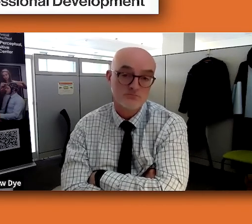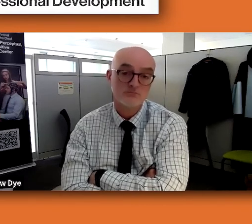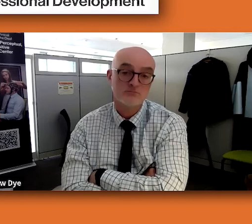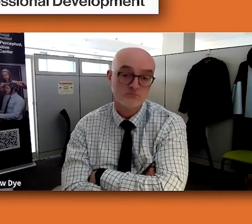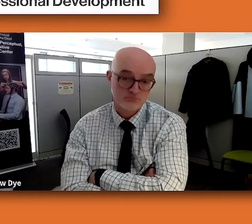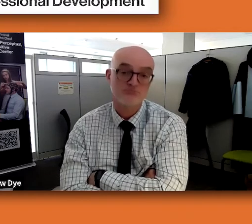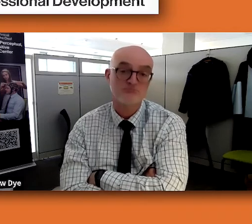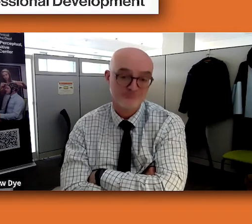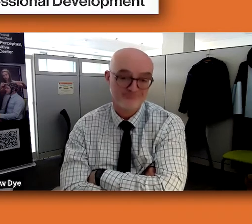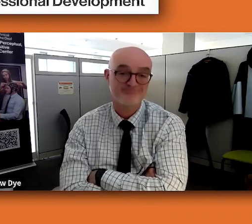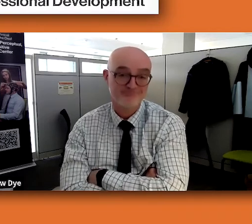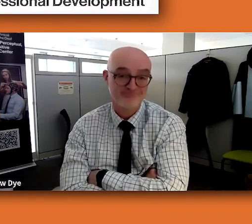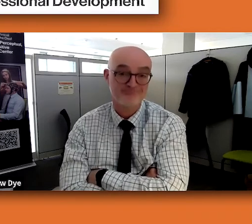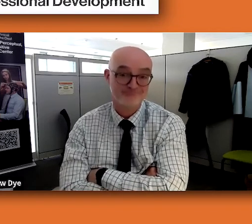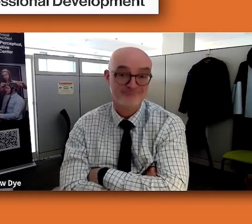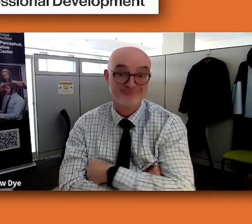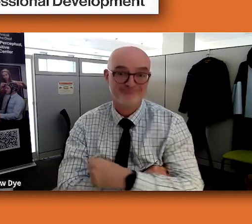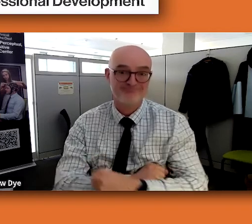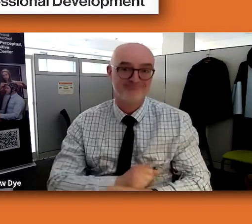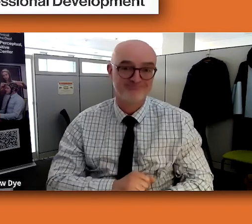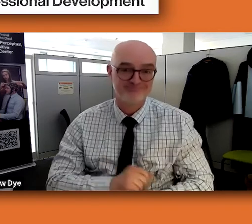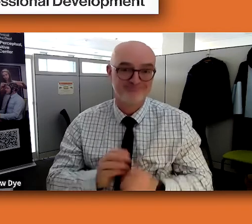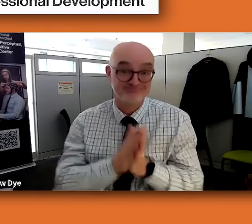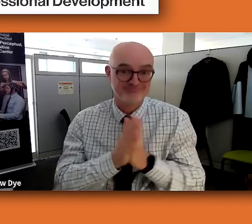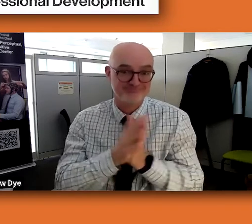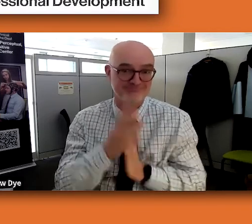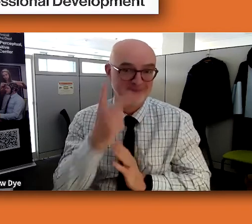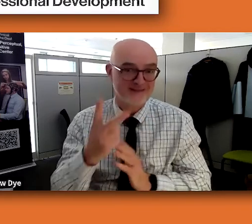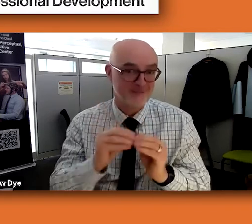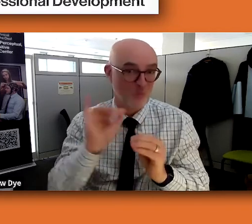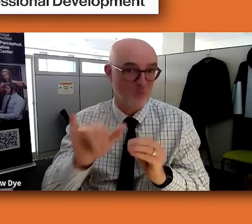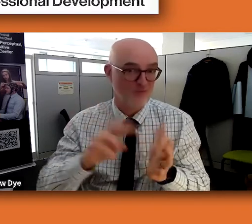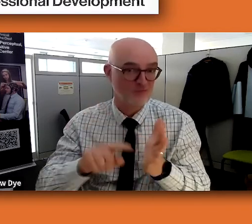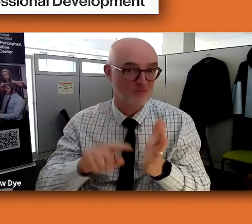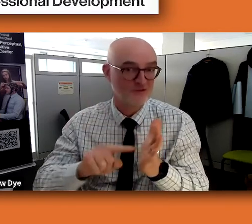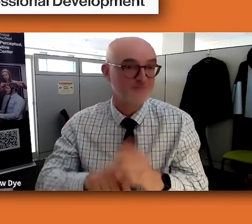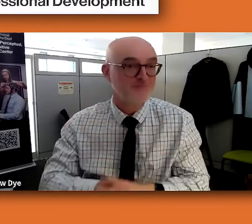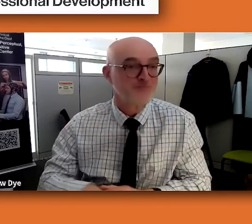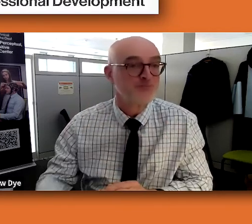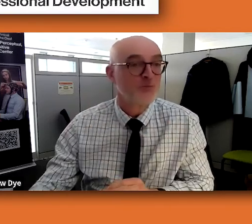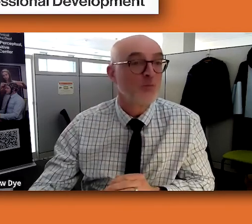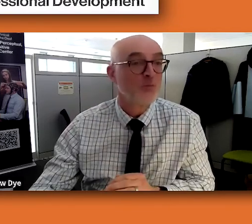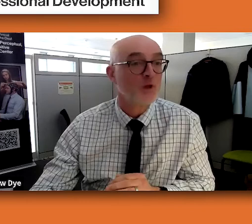and mental health. Matt: I'm very excited to see more research in that area.